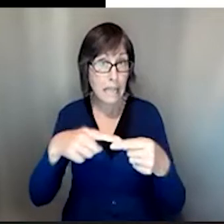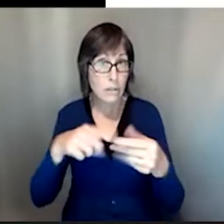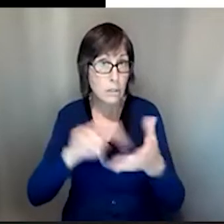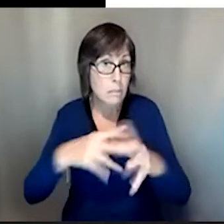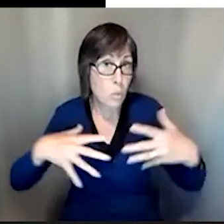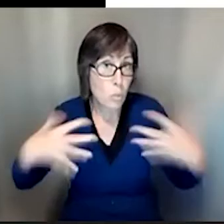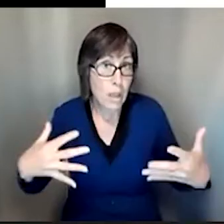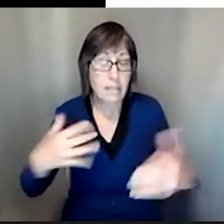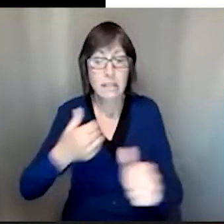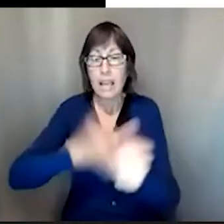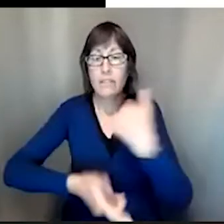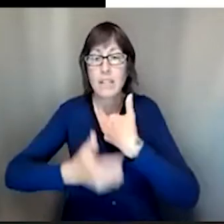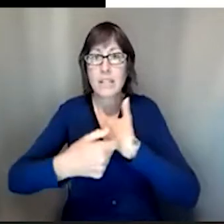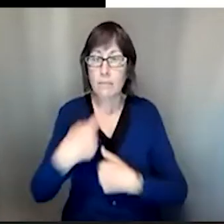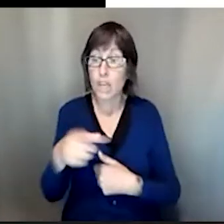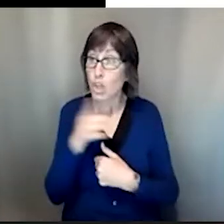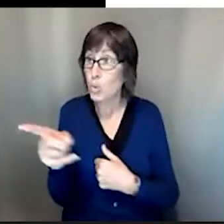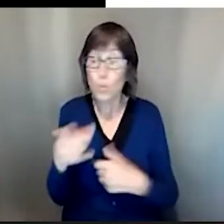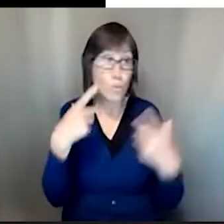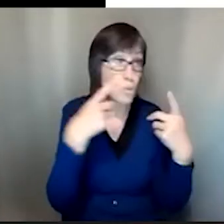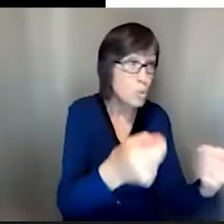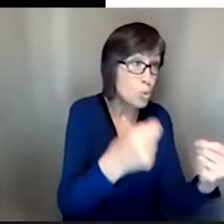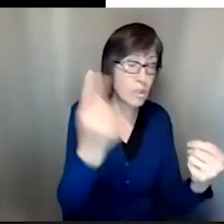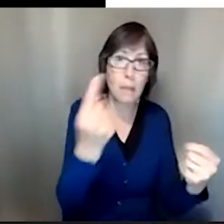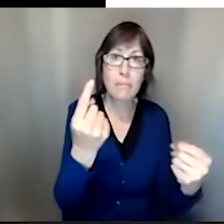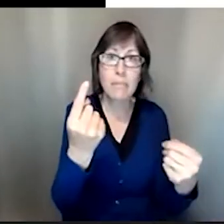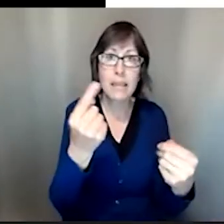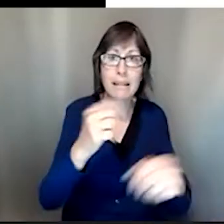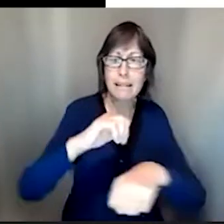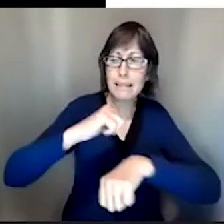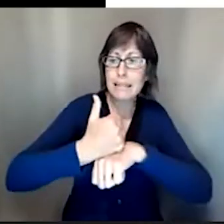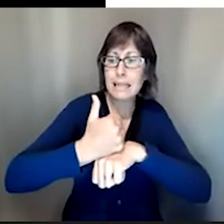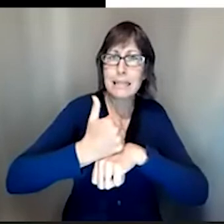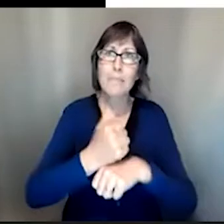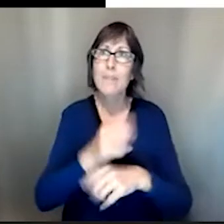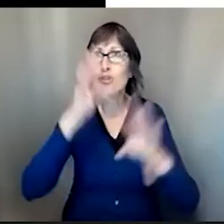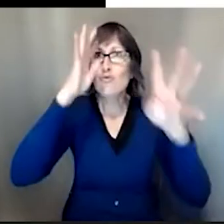it creates a positive feedback loop that moves you forward in a productive way. For us when